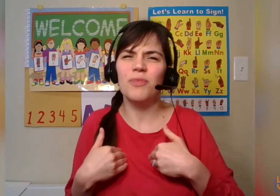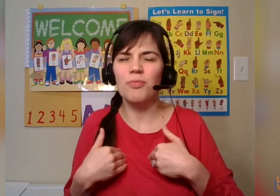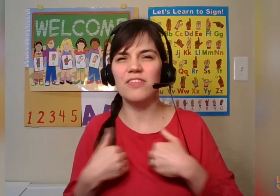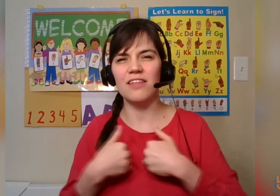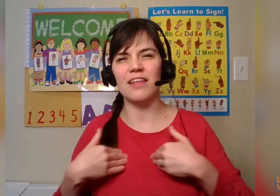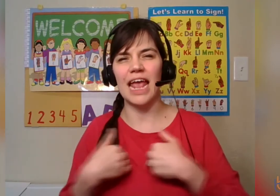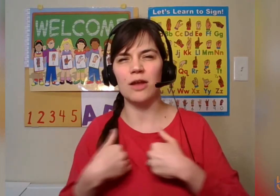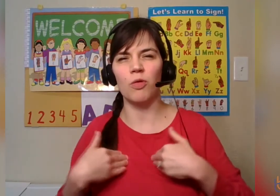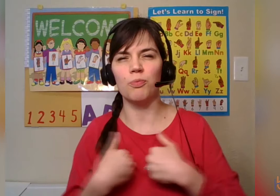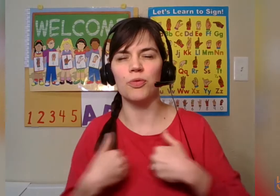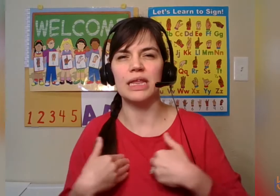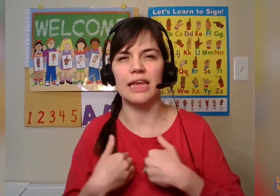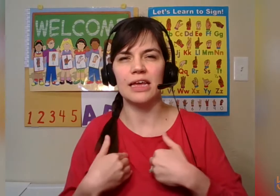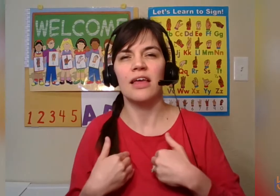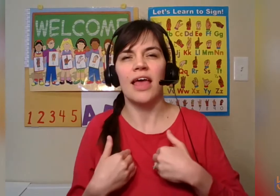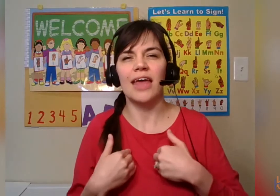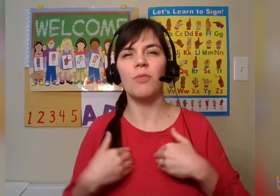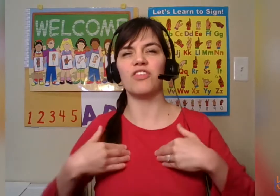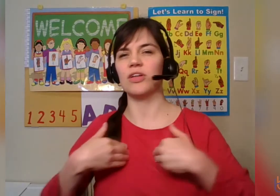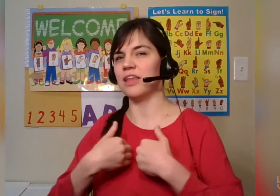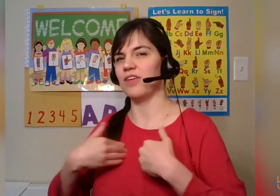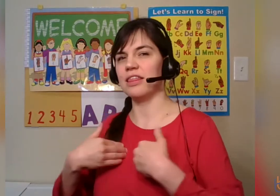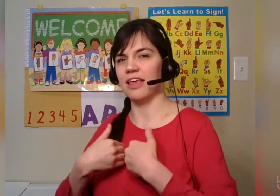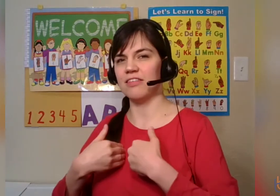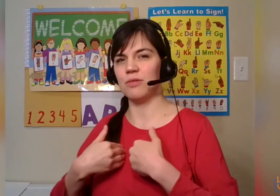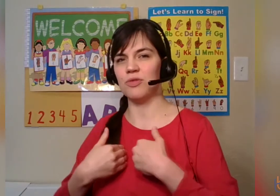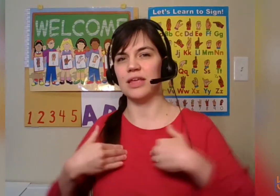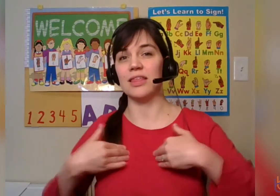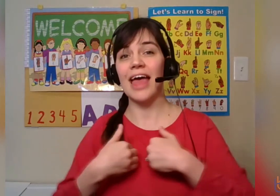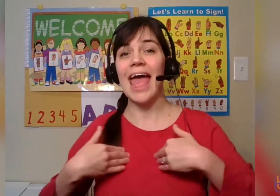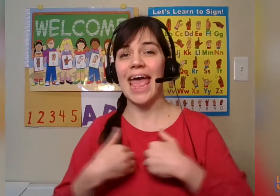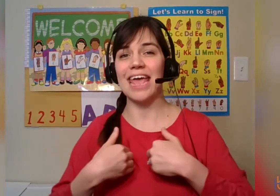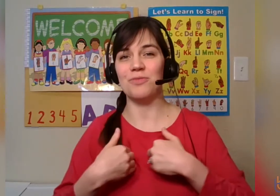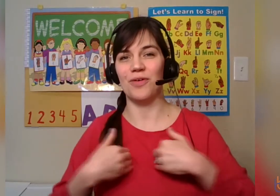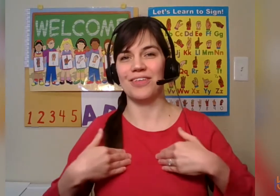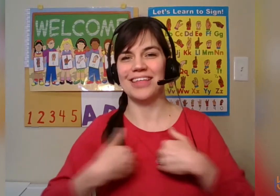represents an animal breathing. Animals are living things that breathe. Animal.